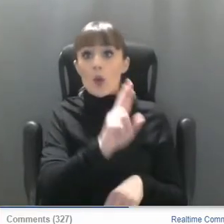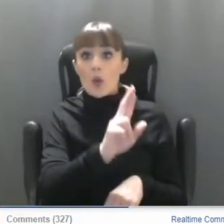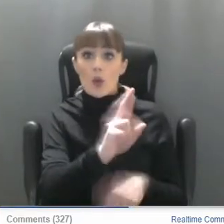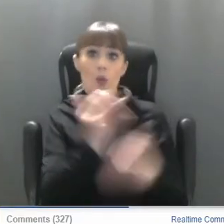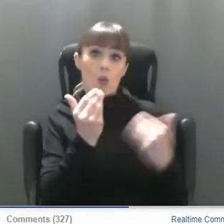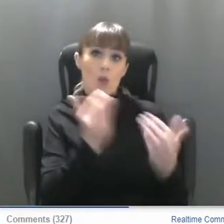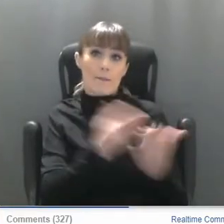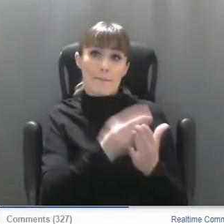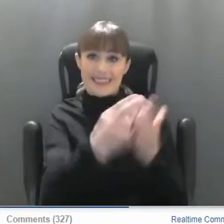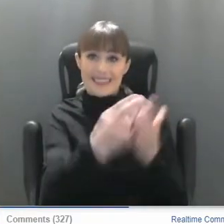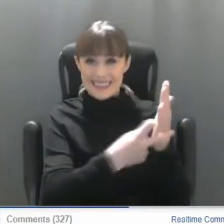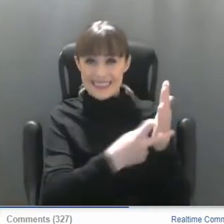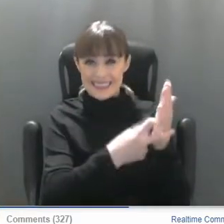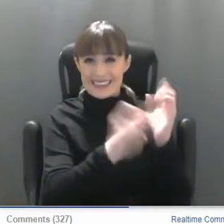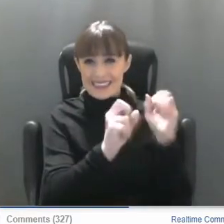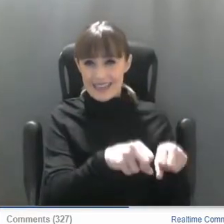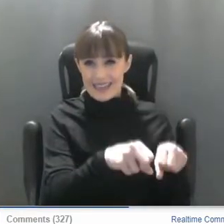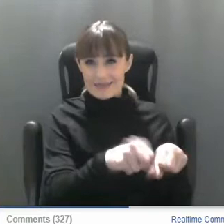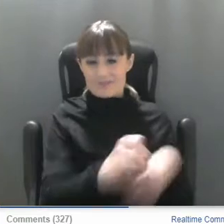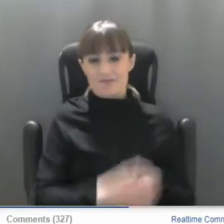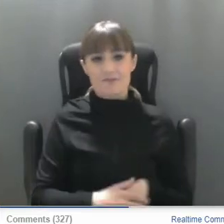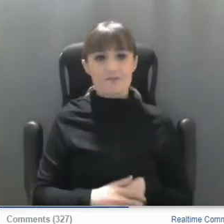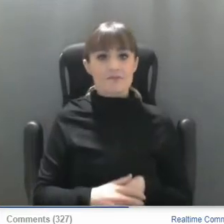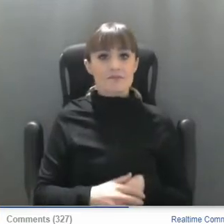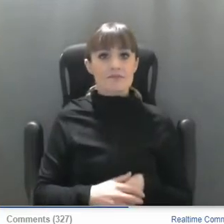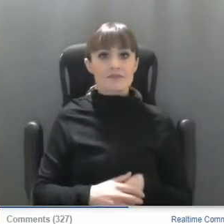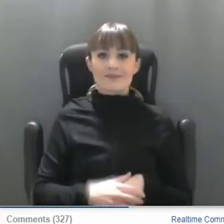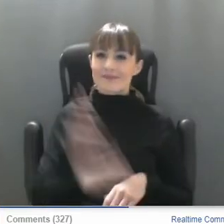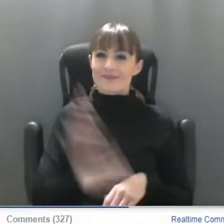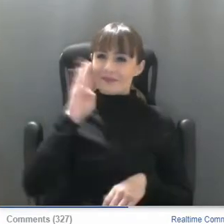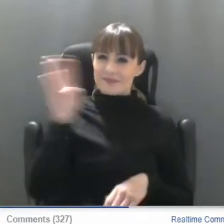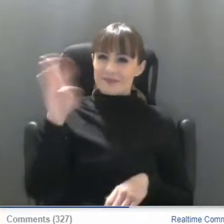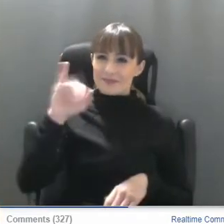Joanne's my teammate. You guys, we all know Joanne. She makes regular